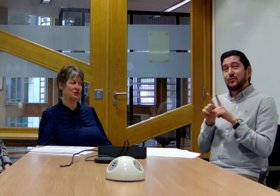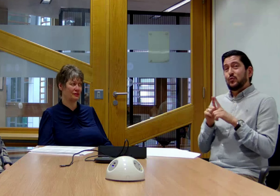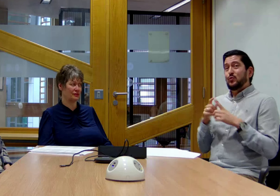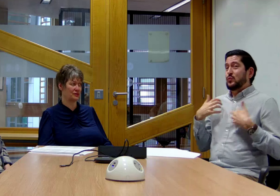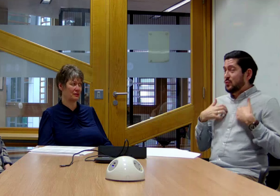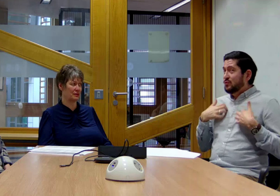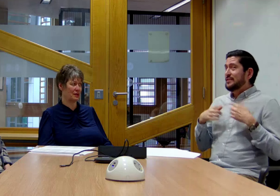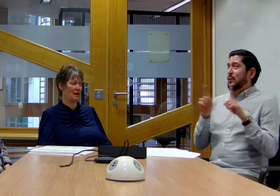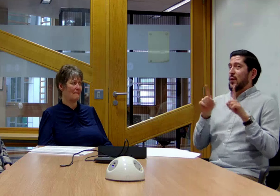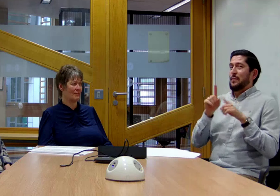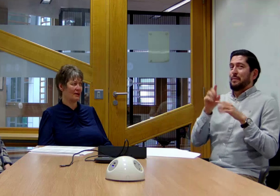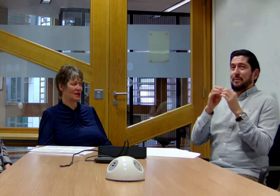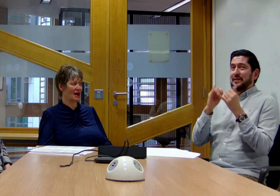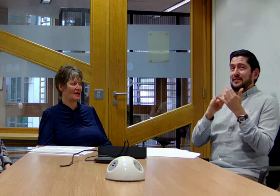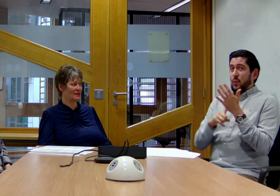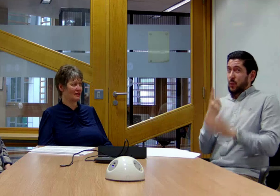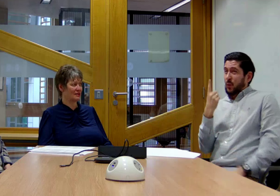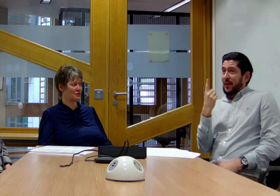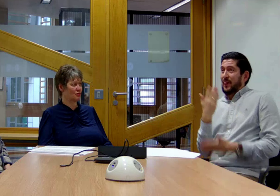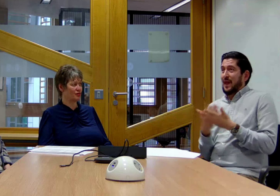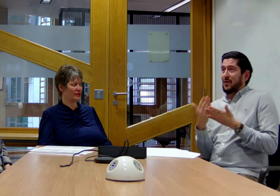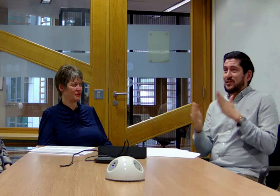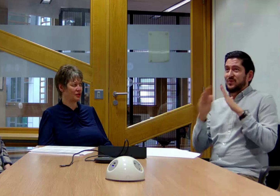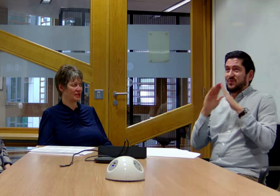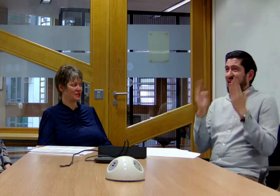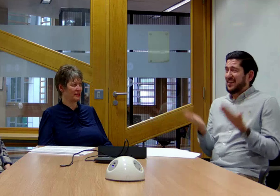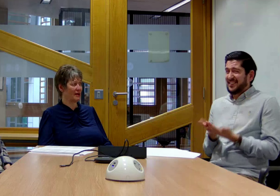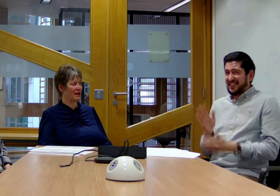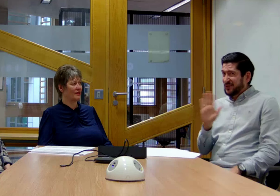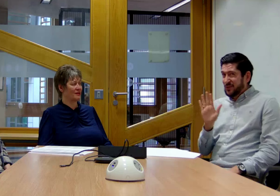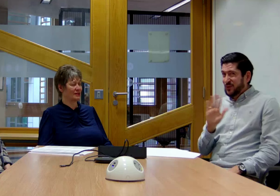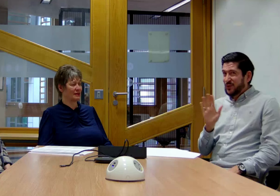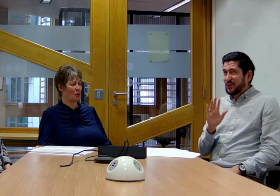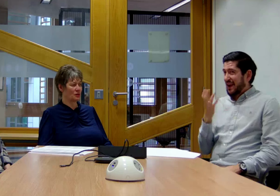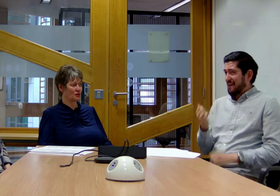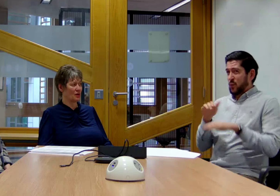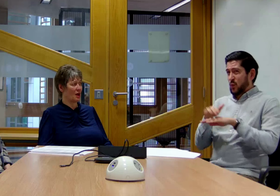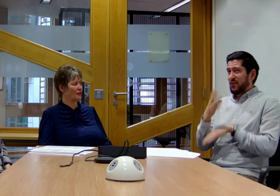That's just not a possibility, because the two languages are so different. But I think